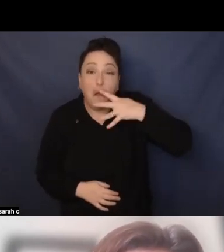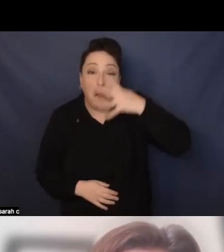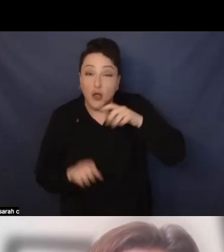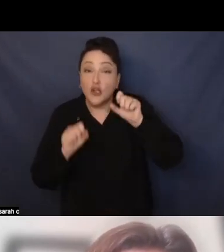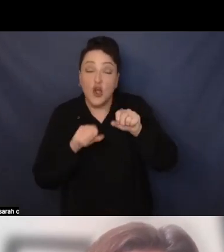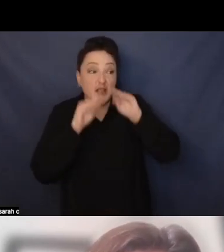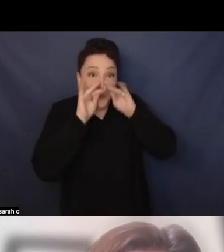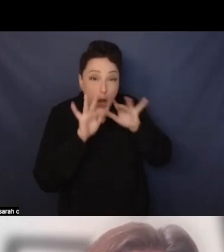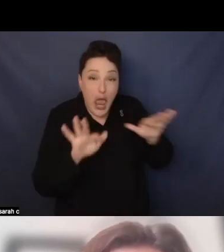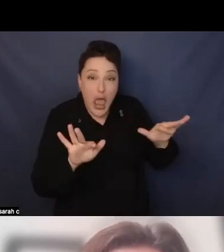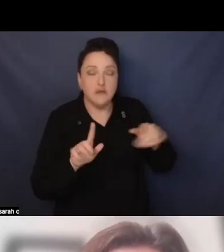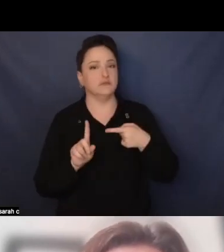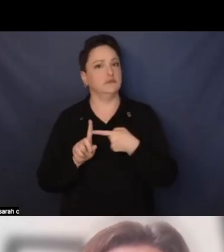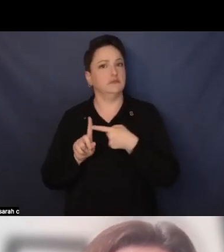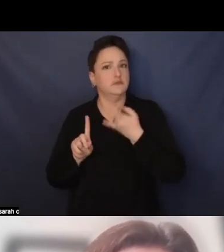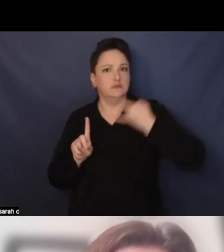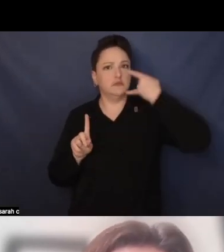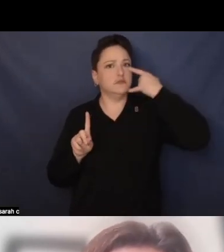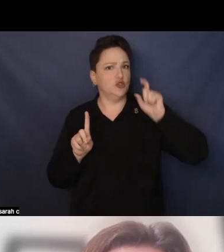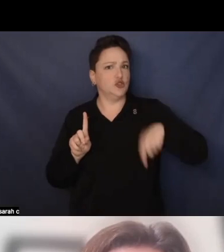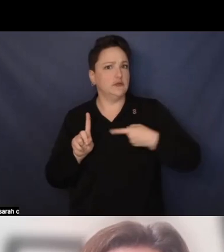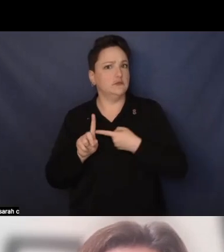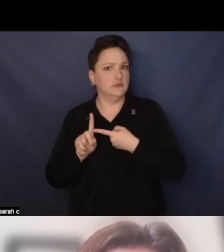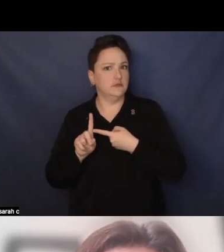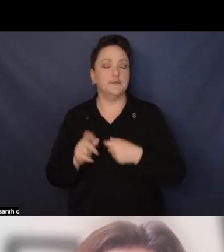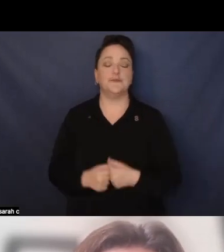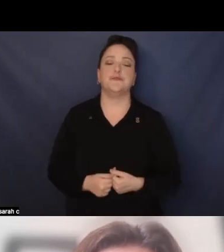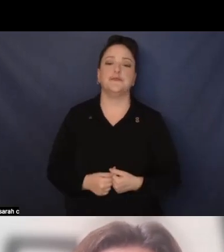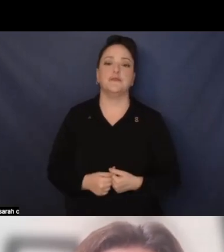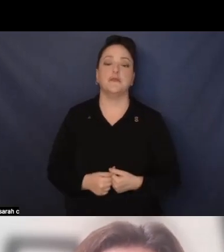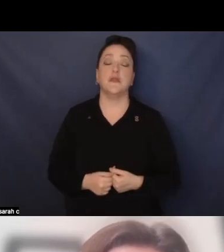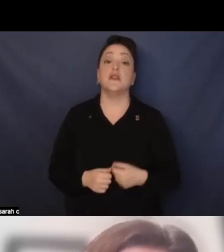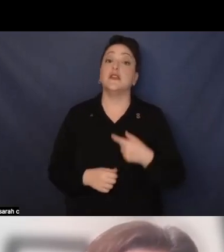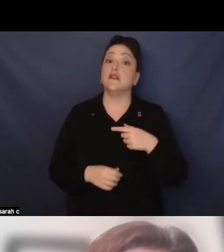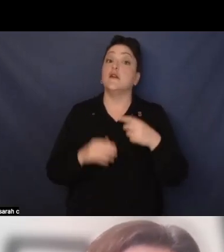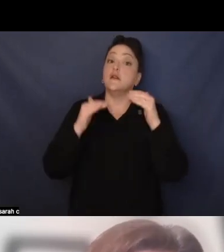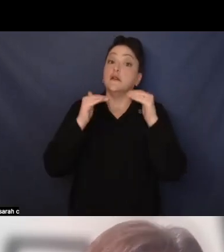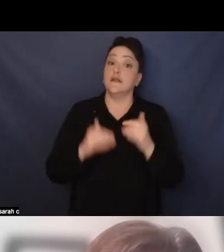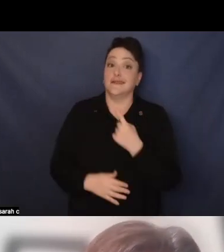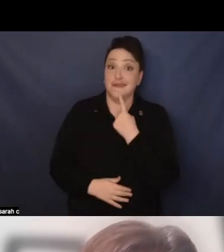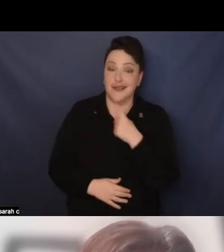And the healthcare facilities must follow the CDC respiratory hygiene rules.